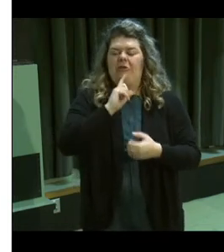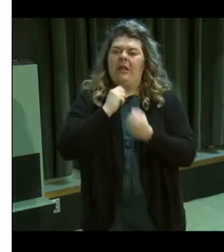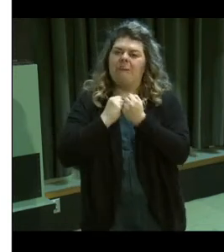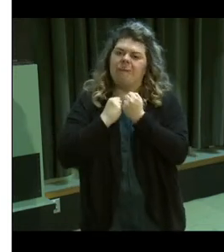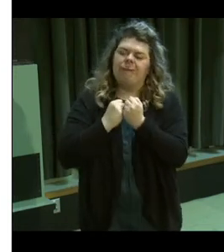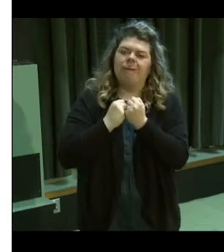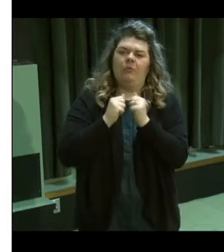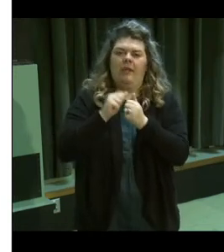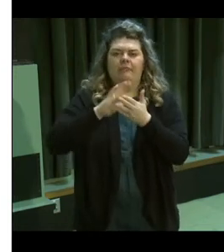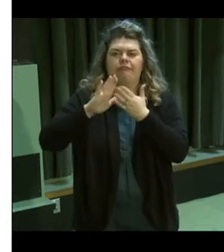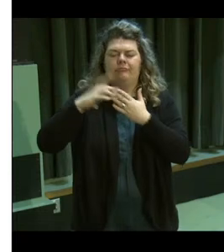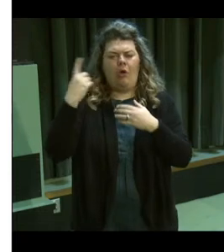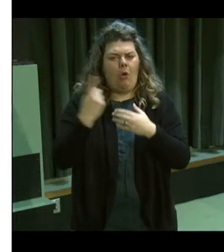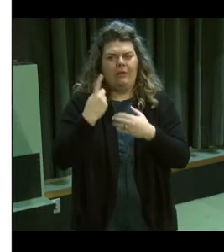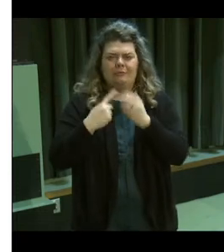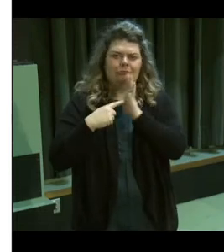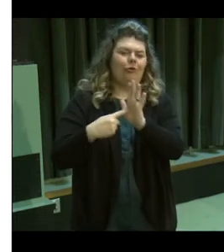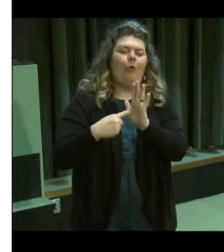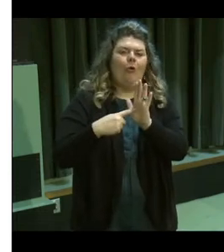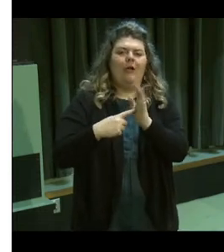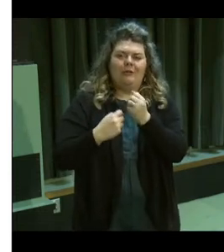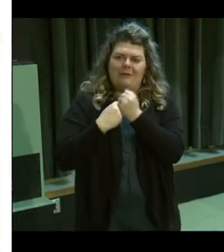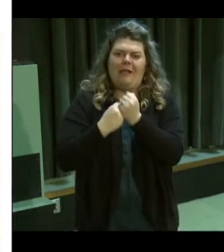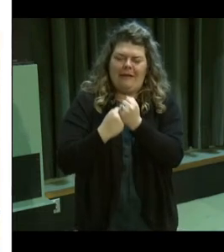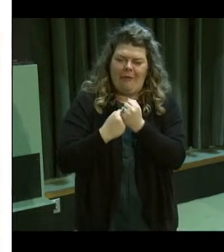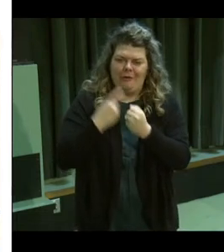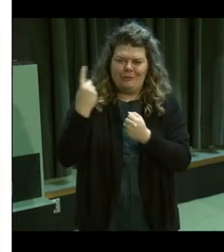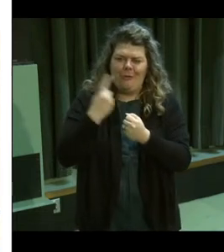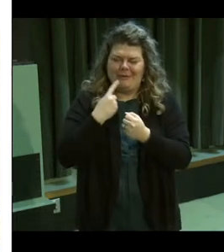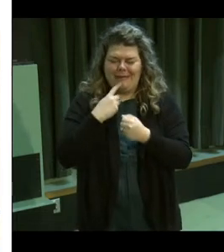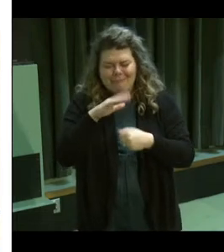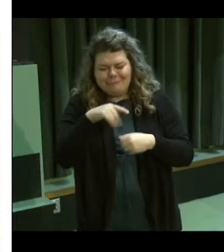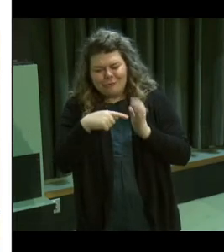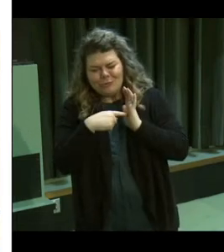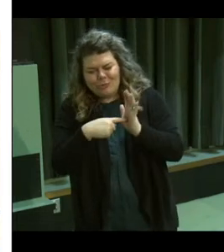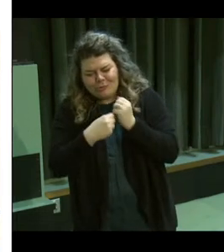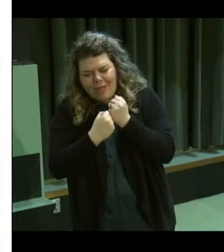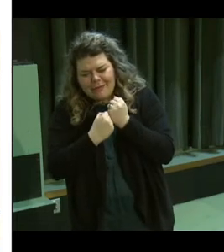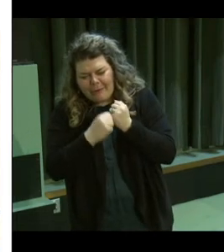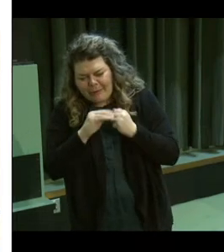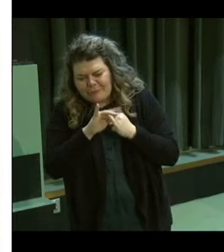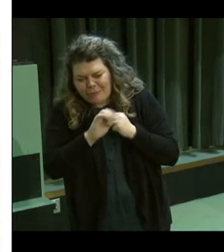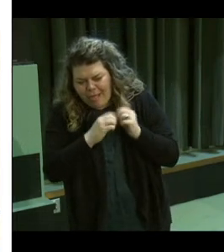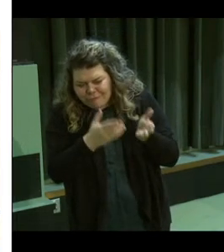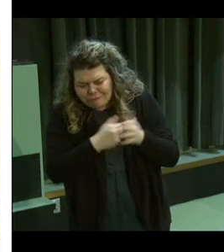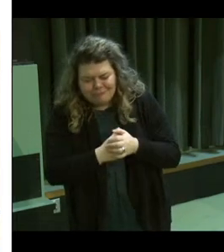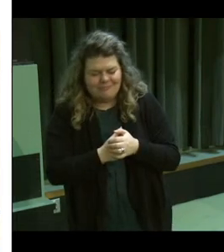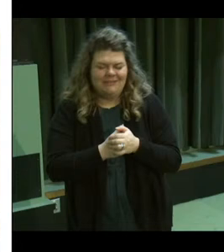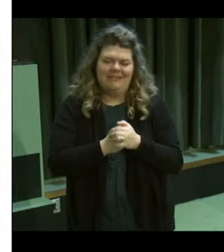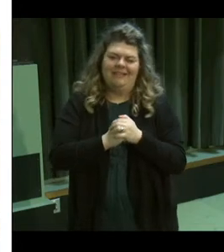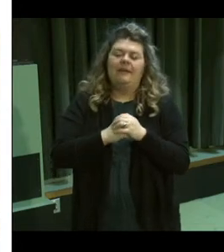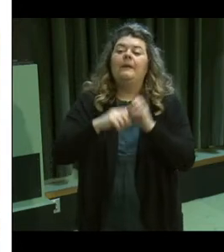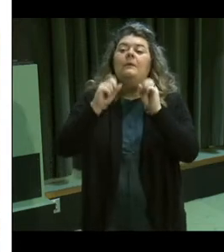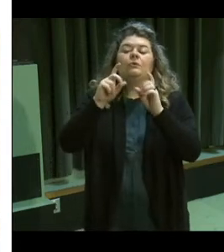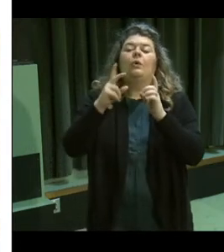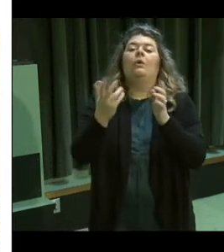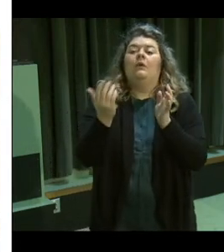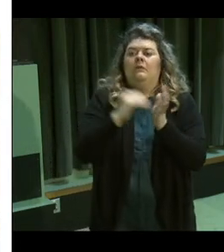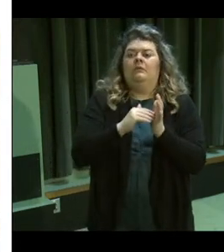showing solidarity. We always